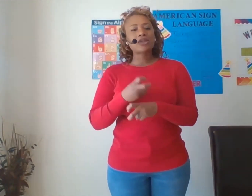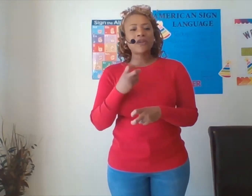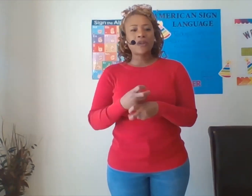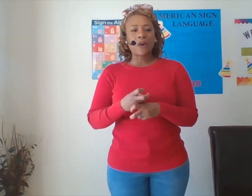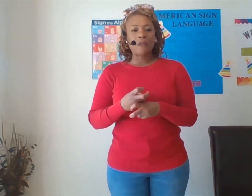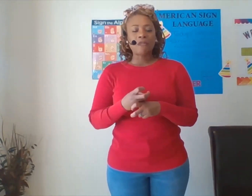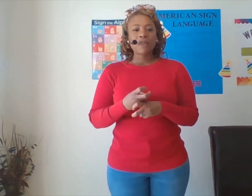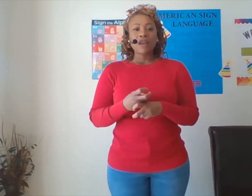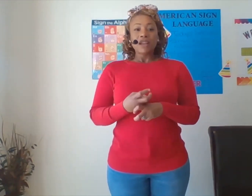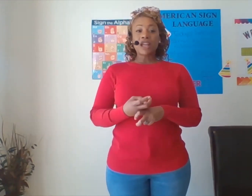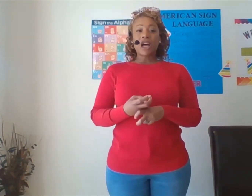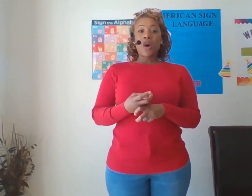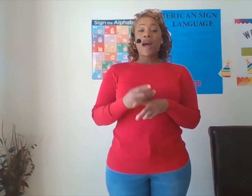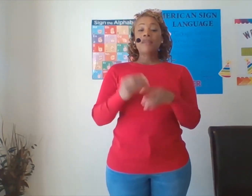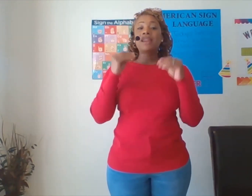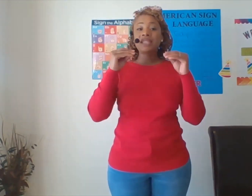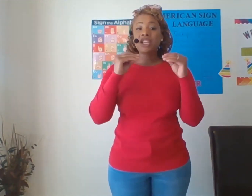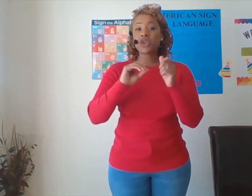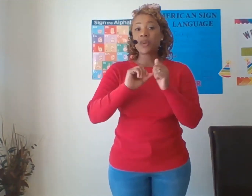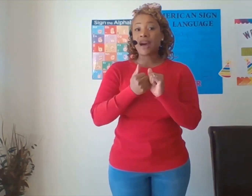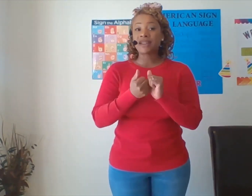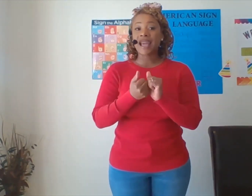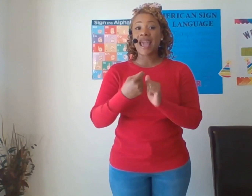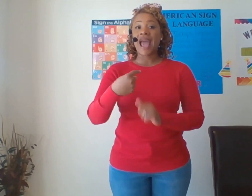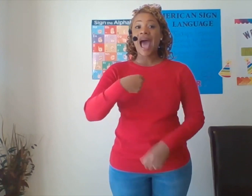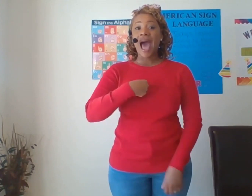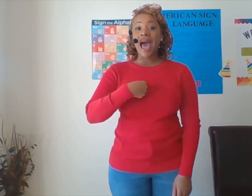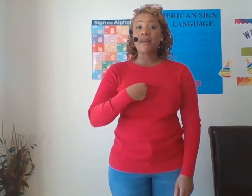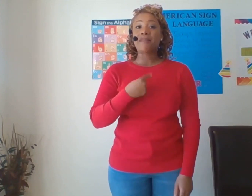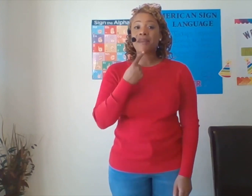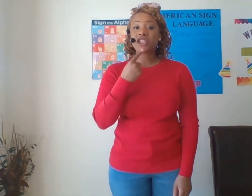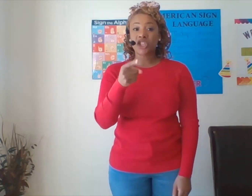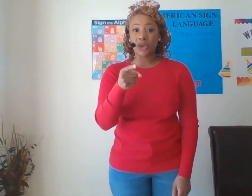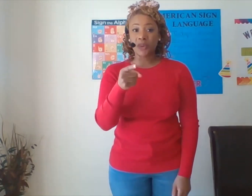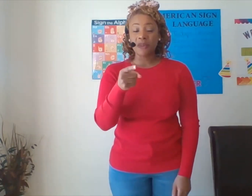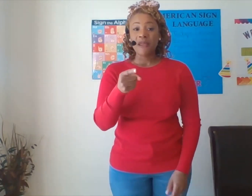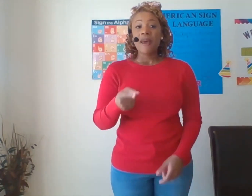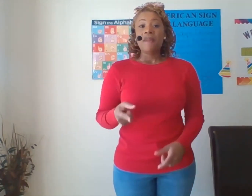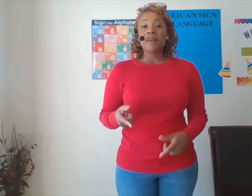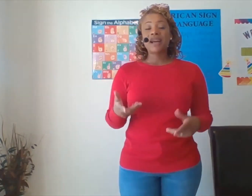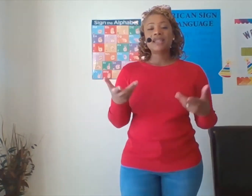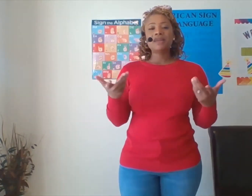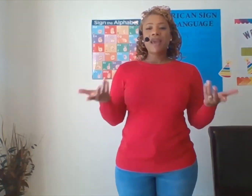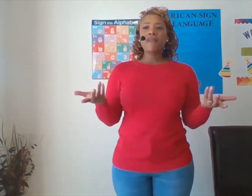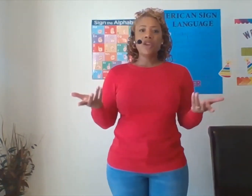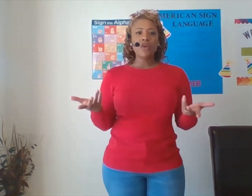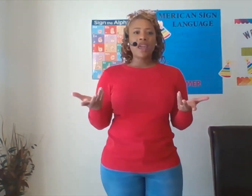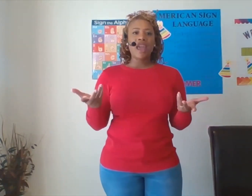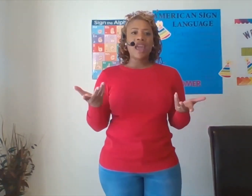difficult so I'm going to teach you how to say I miss you because maybe you can